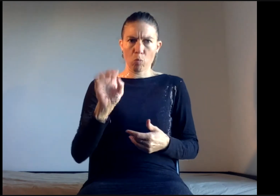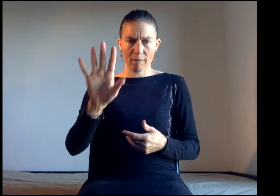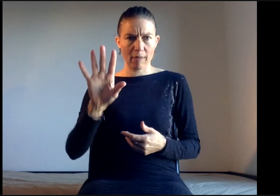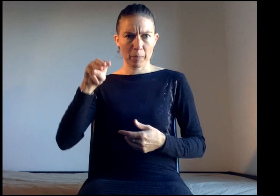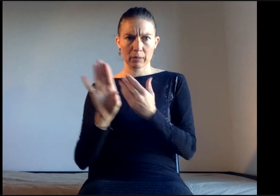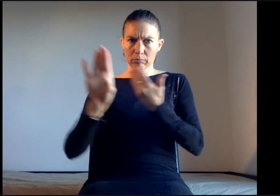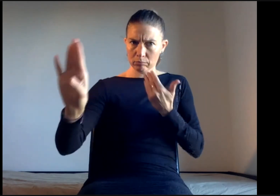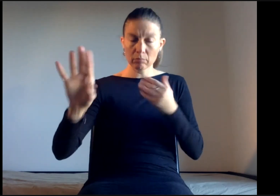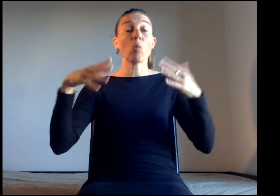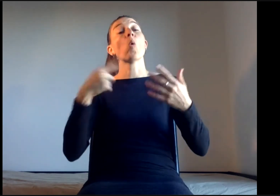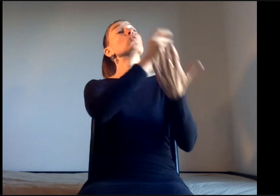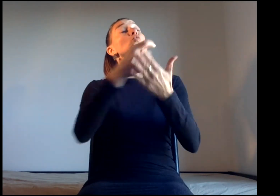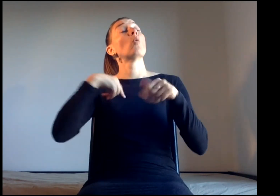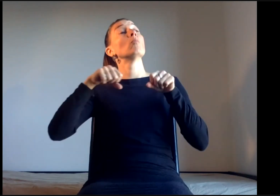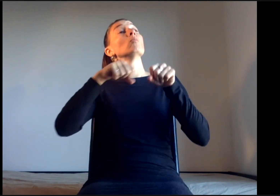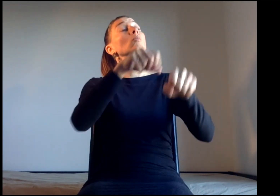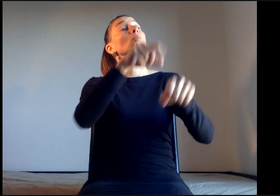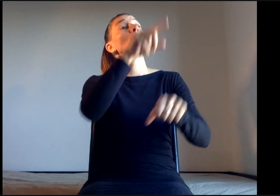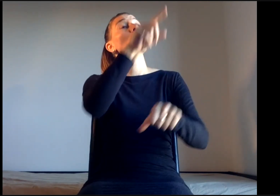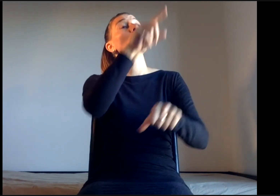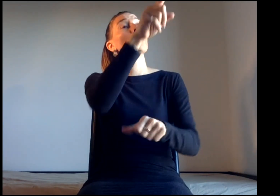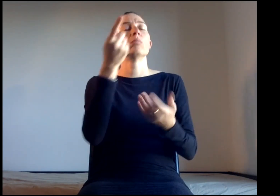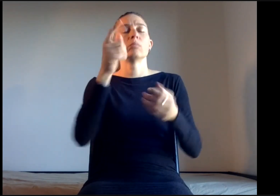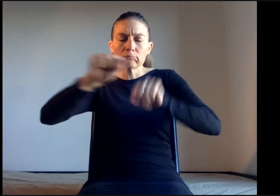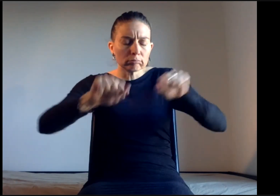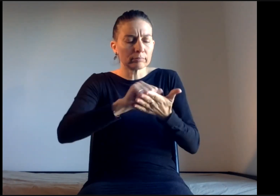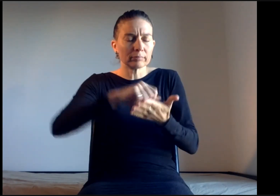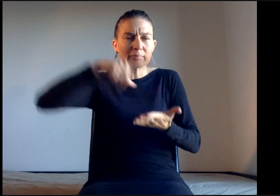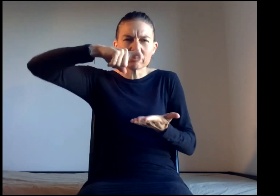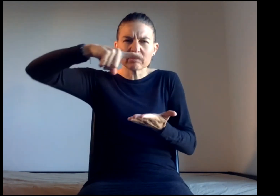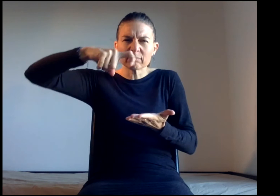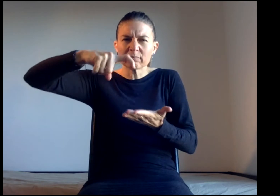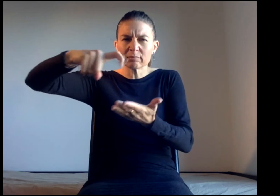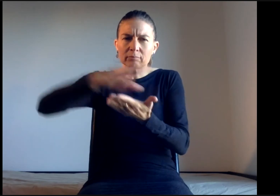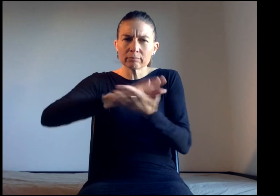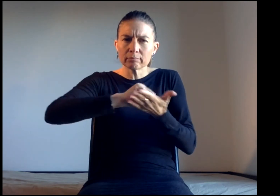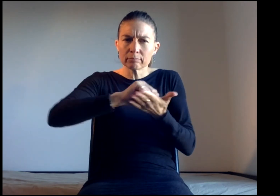Timetable of loosening restrings have been set up for the 8th of June.